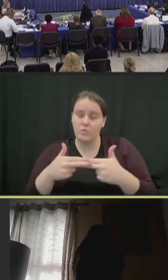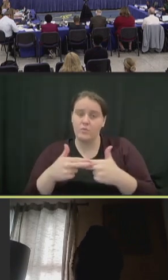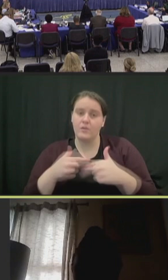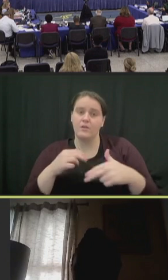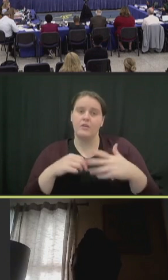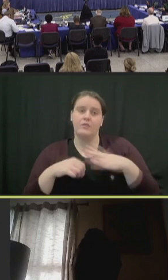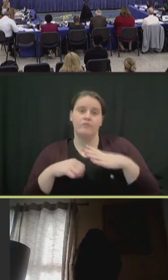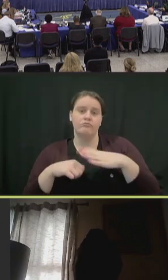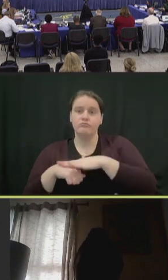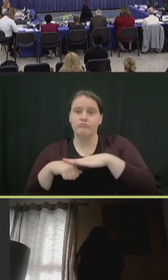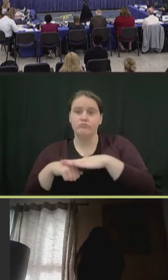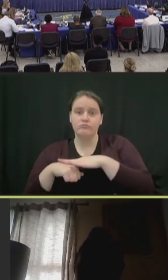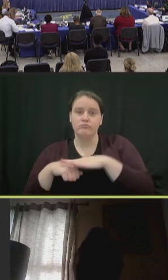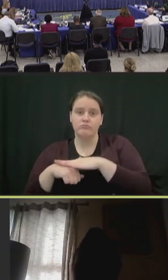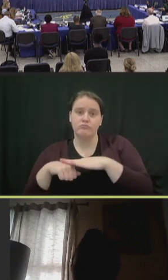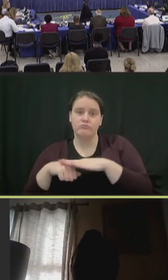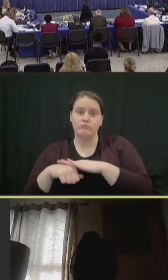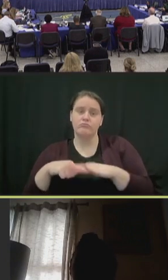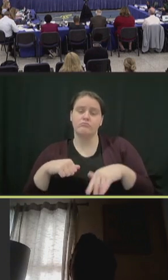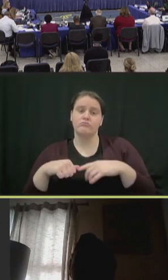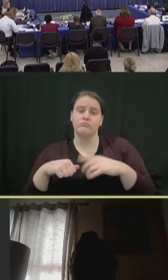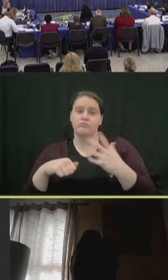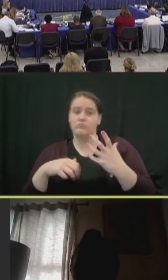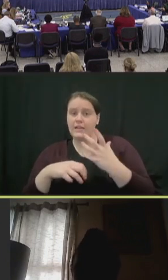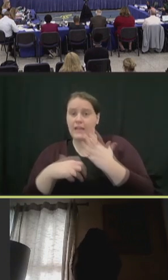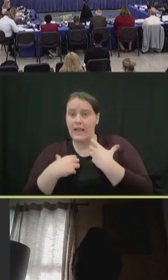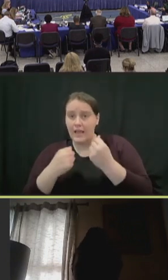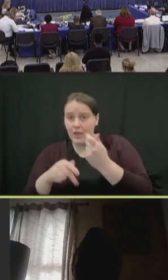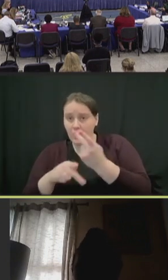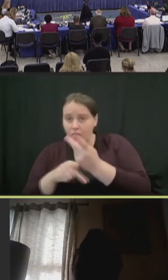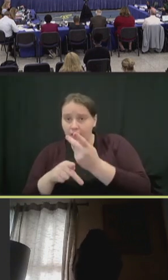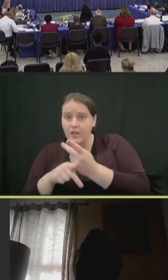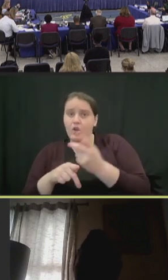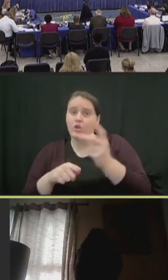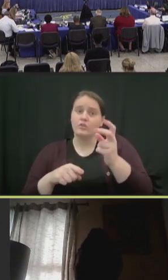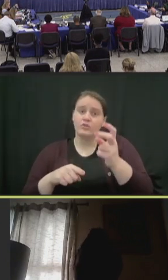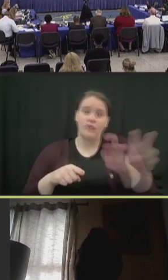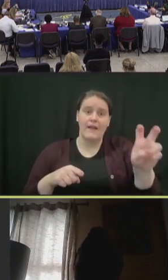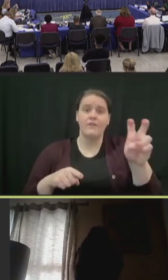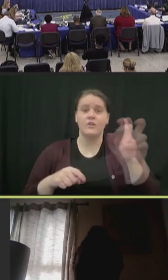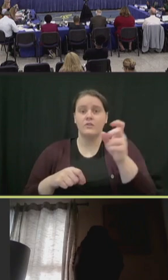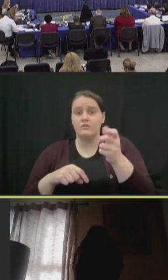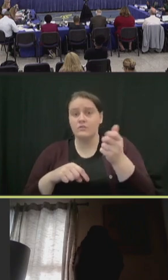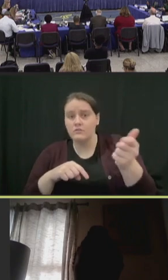safety -- safe travels to destinations, health, education, as well as follow up in destination